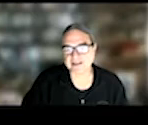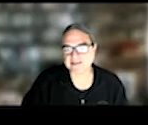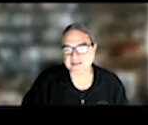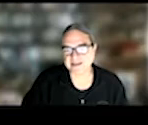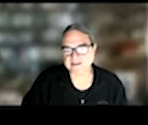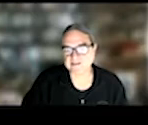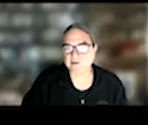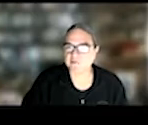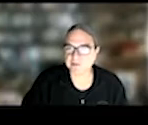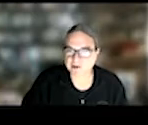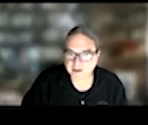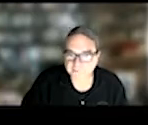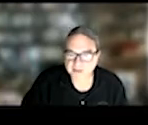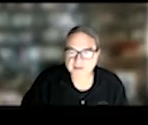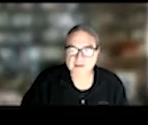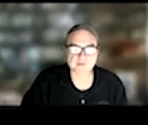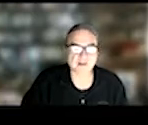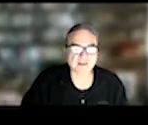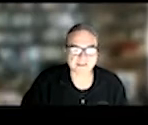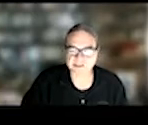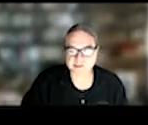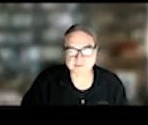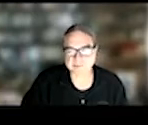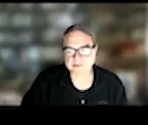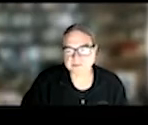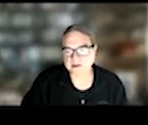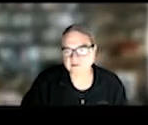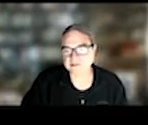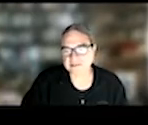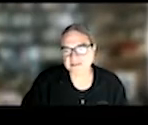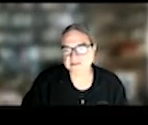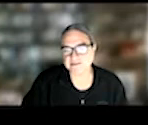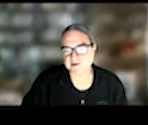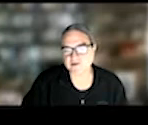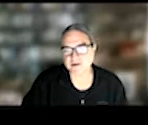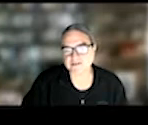and Alaska natives in North America as well as indigenous peoples to other states and territories